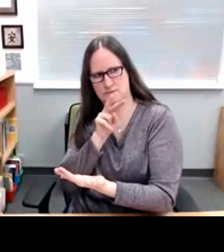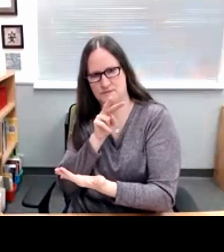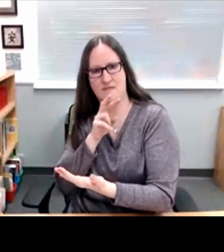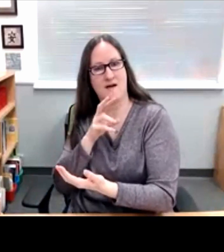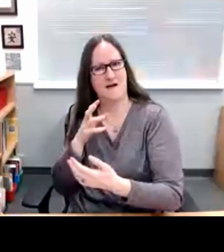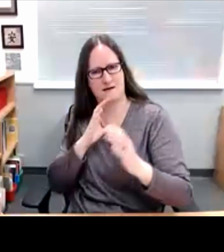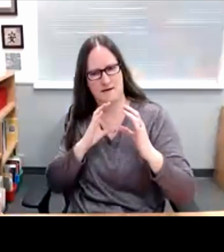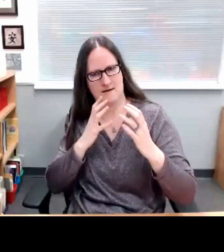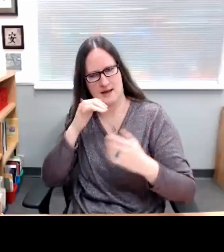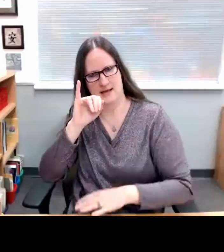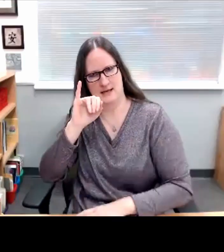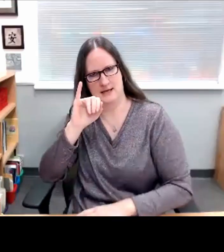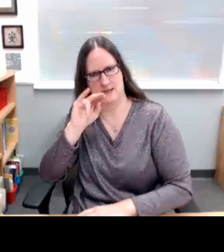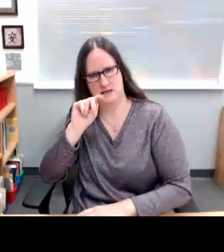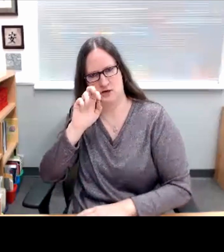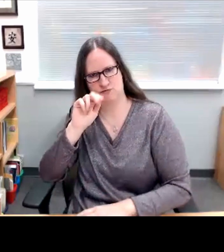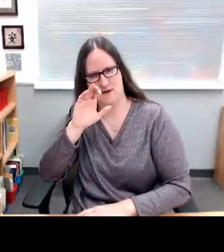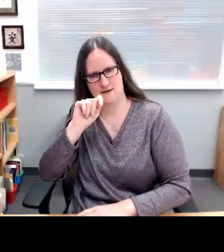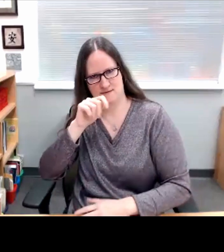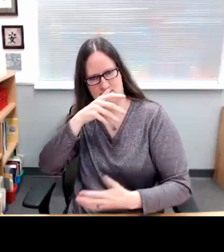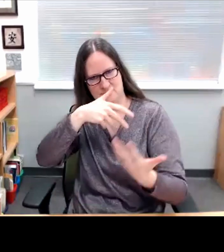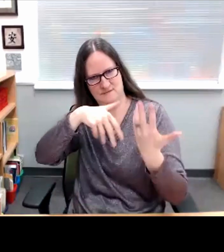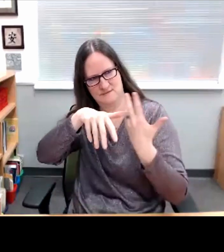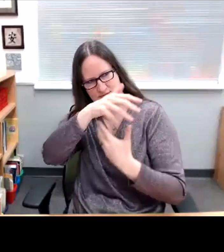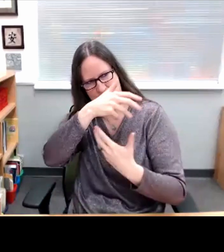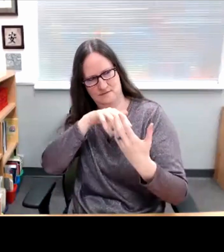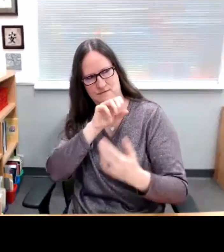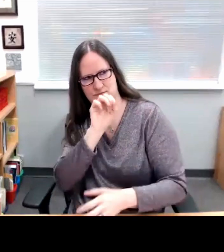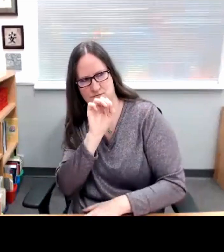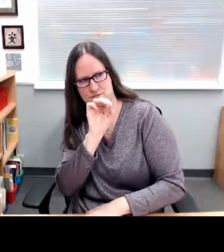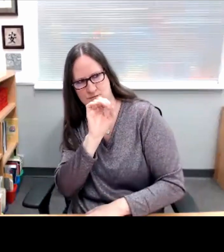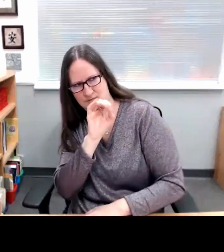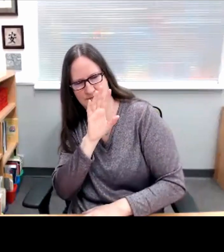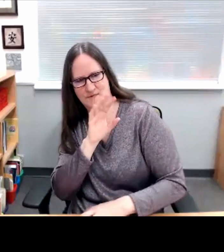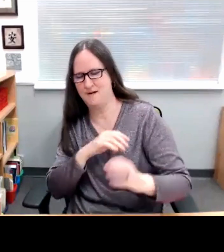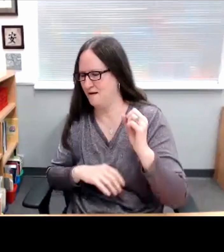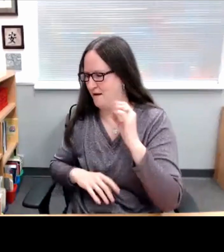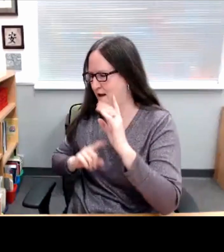then up at the mom and then back at the book. And so there's a strong interaction that's